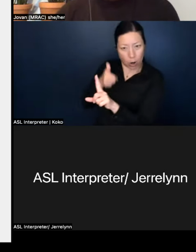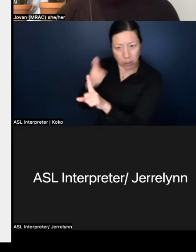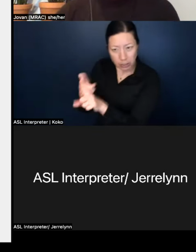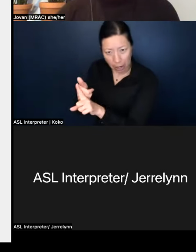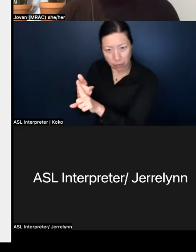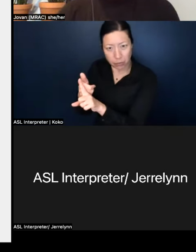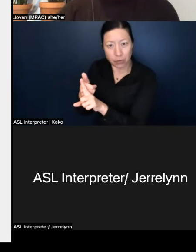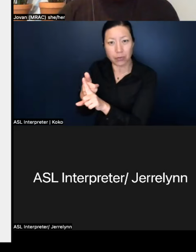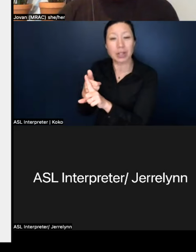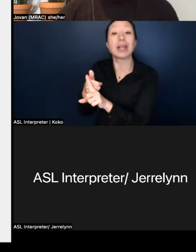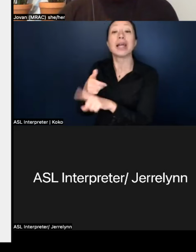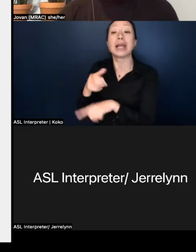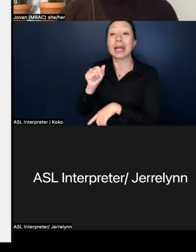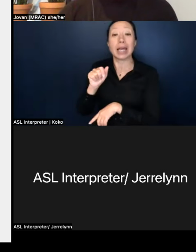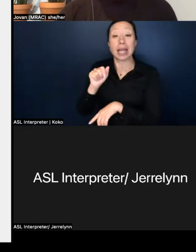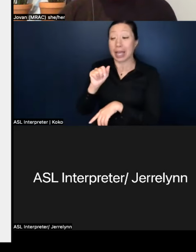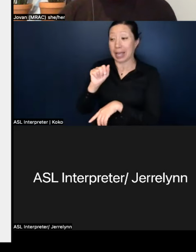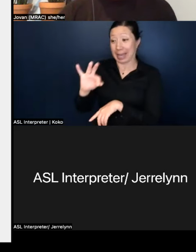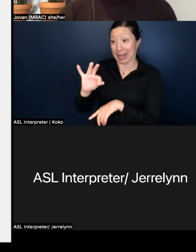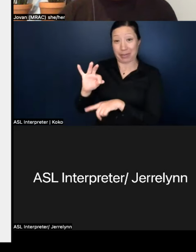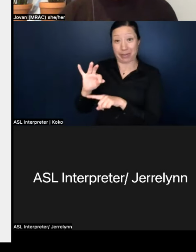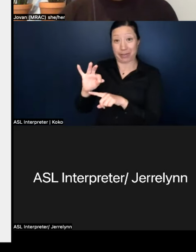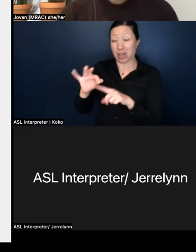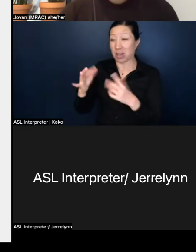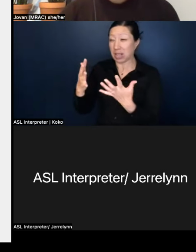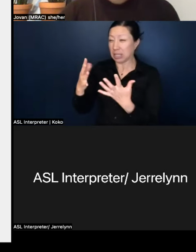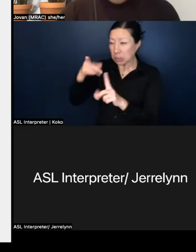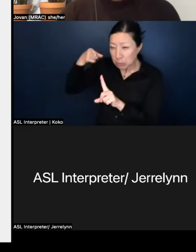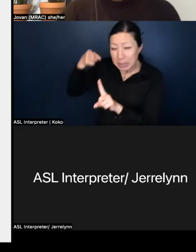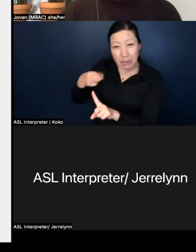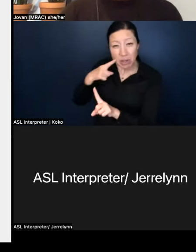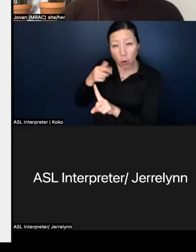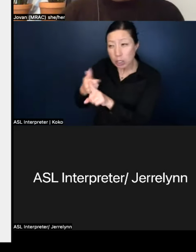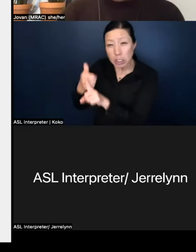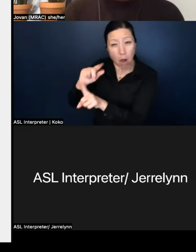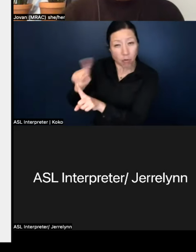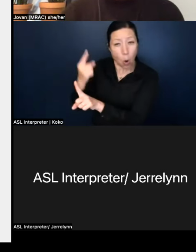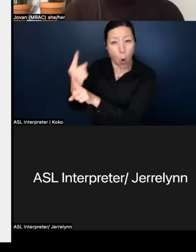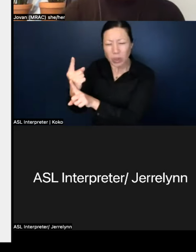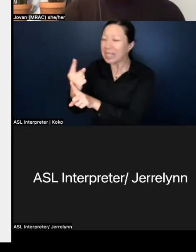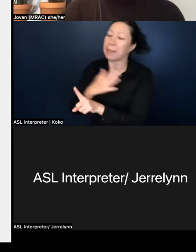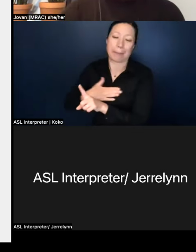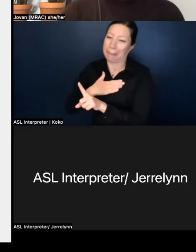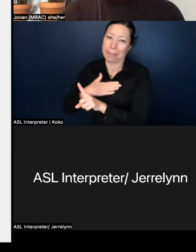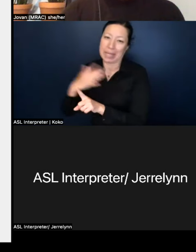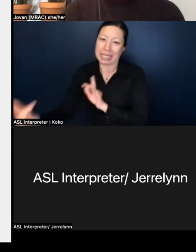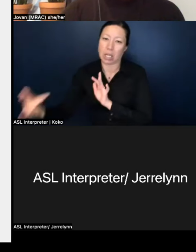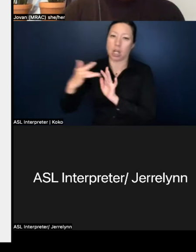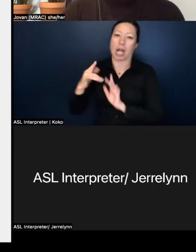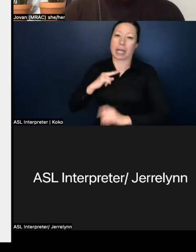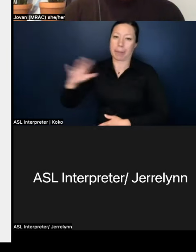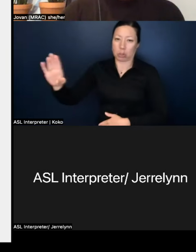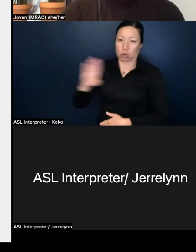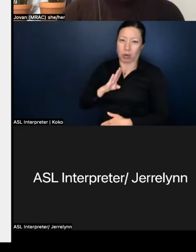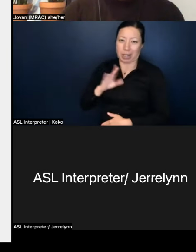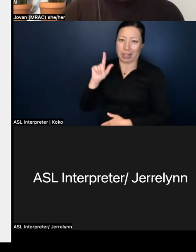please plan to connect with me at a later date. And I'll be talking about how you can do that, as well later on in this presentation.